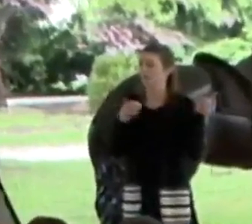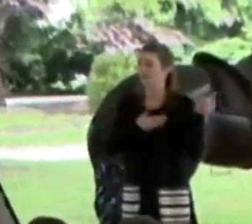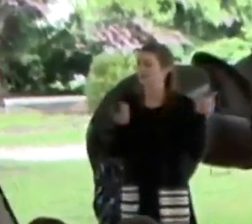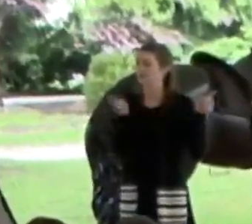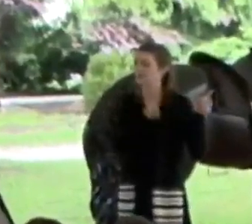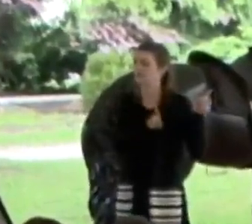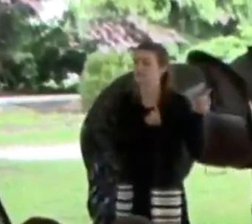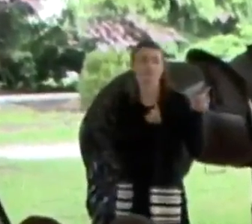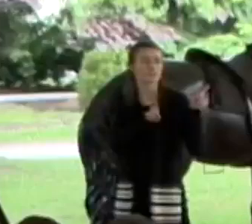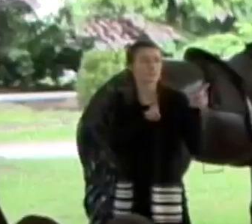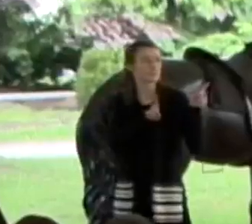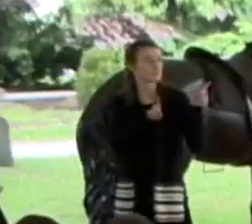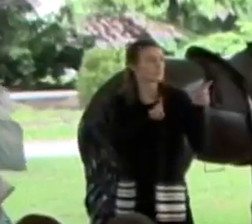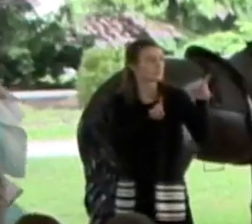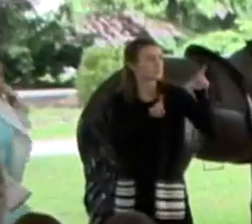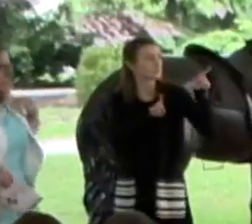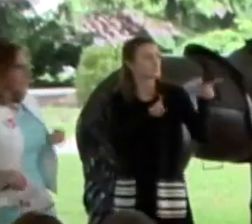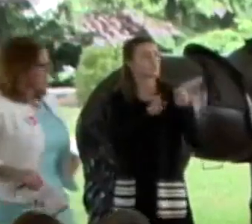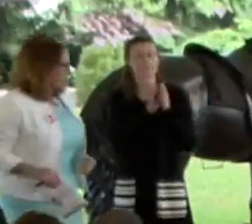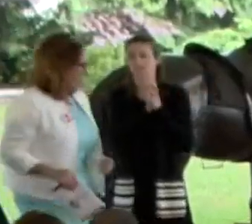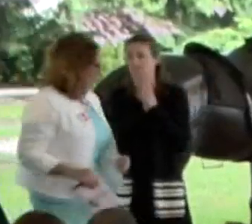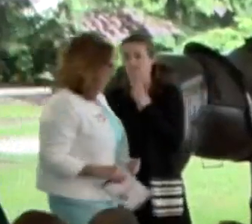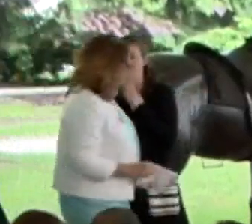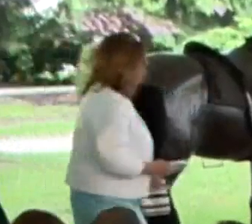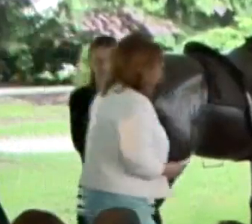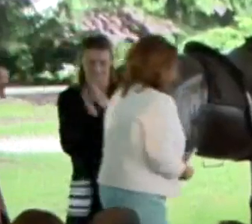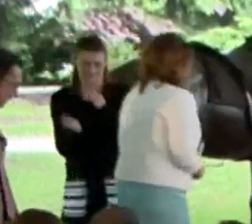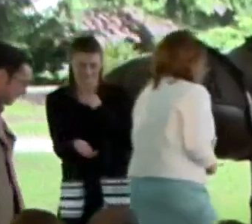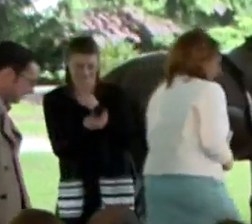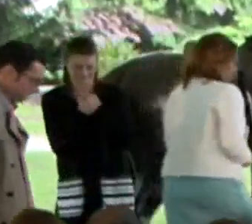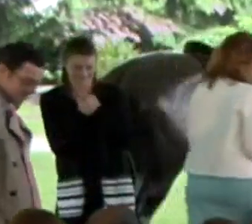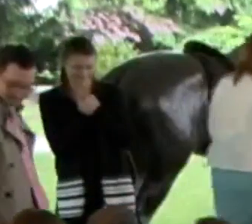HELLO. WHILE THEY ARE PASSING THOSE OUT